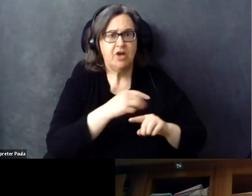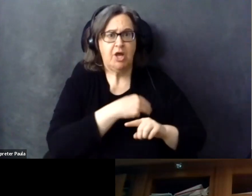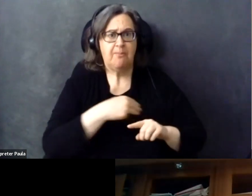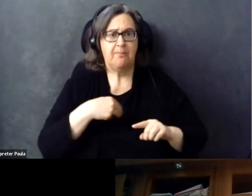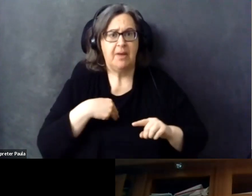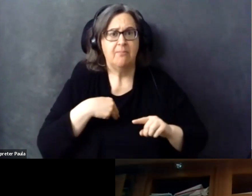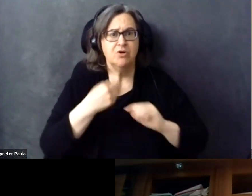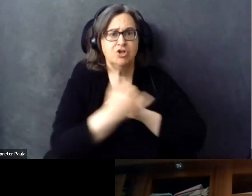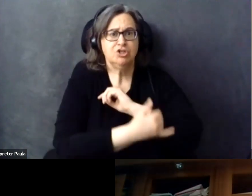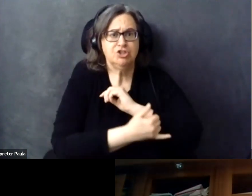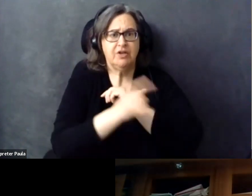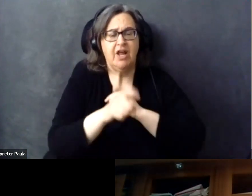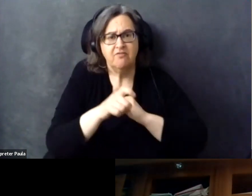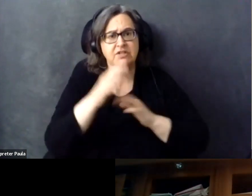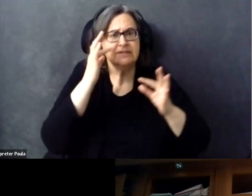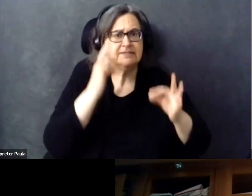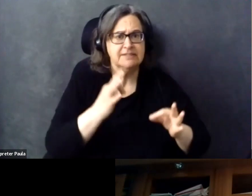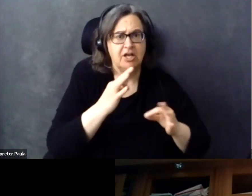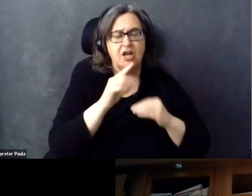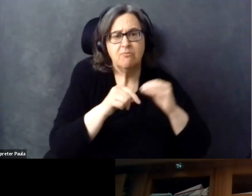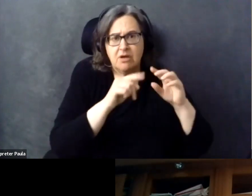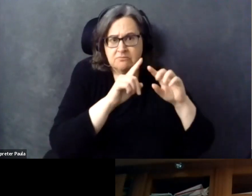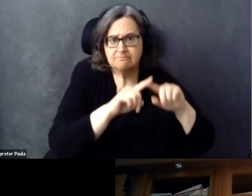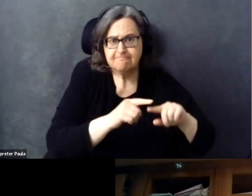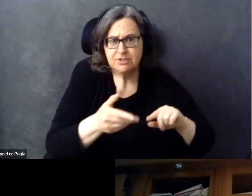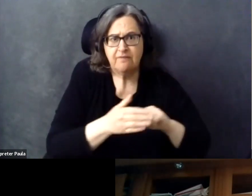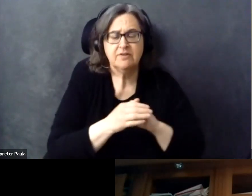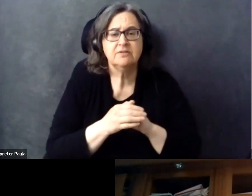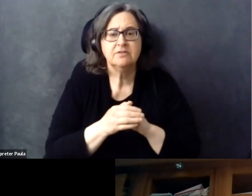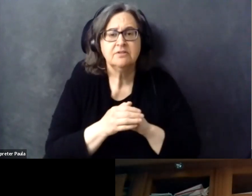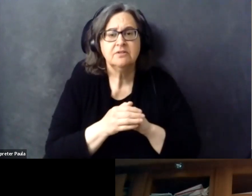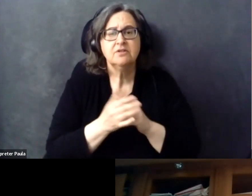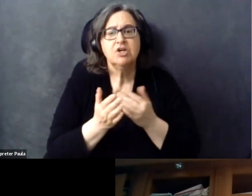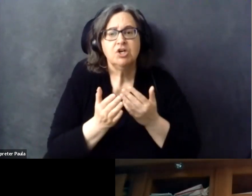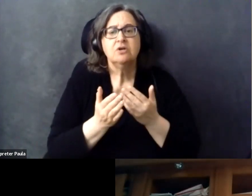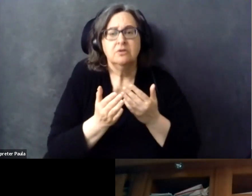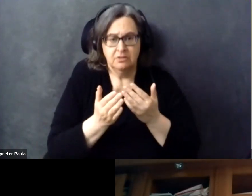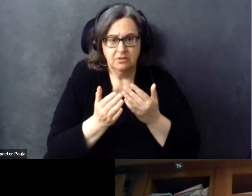that are